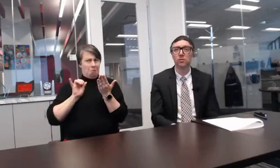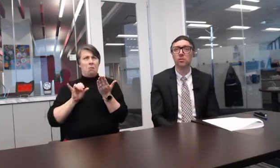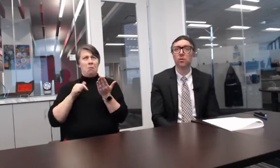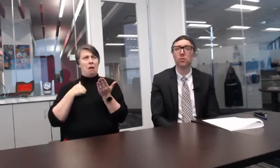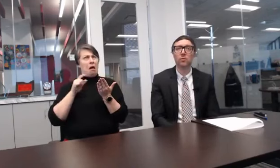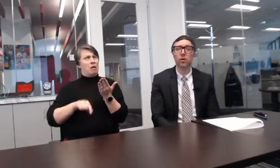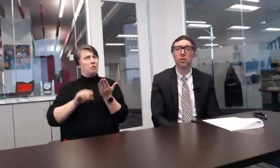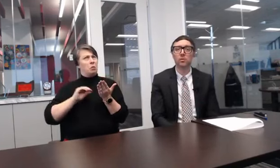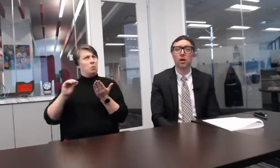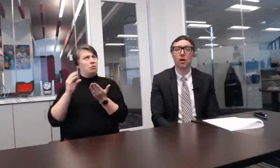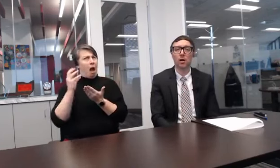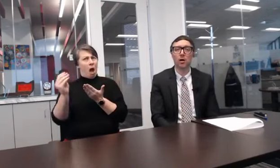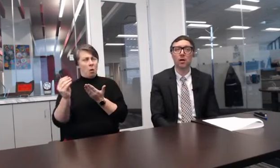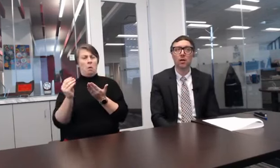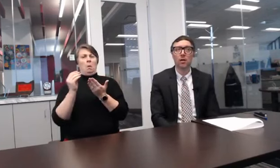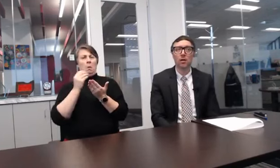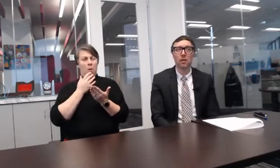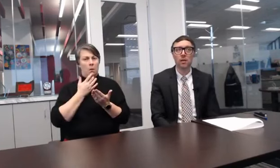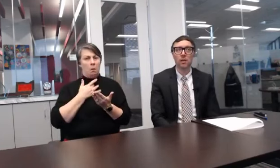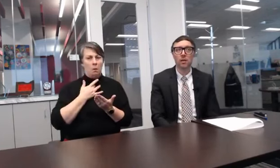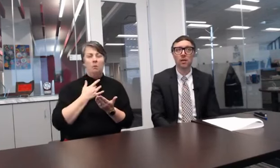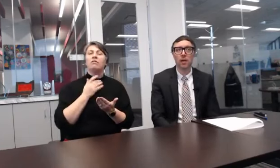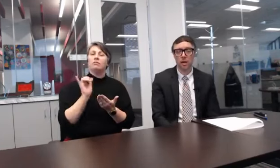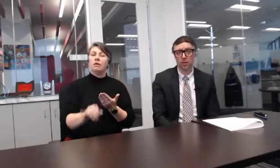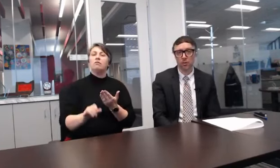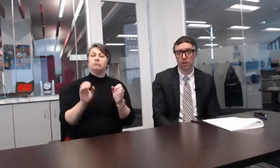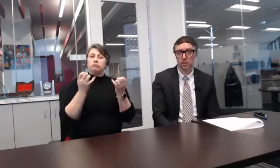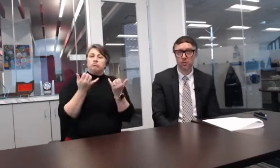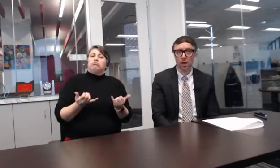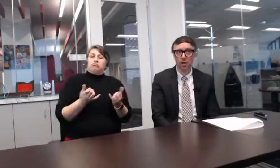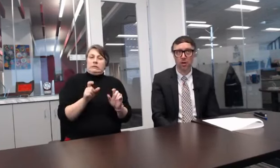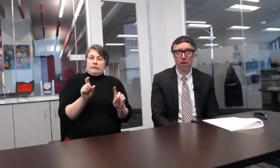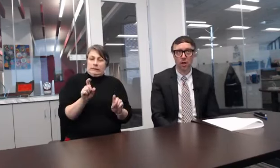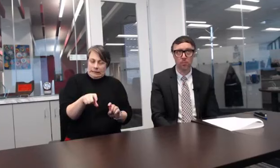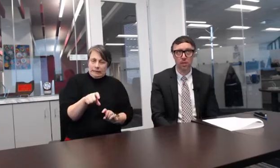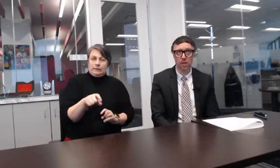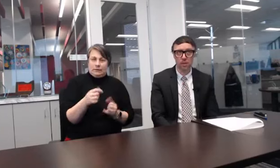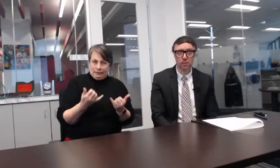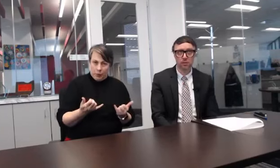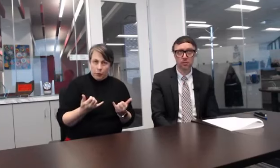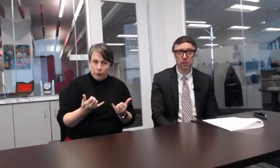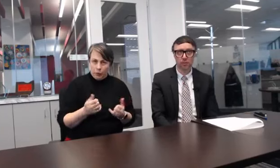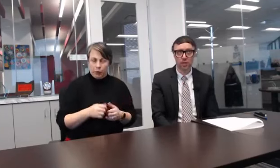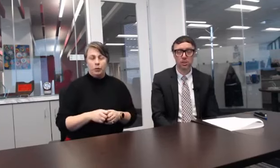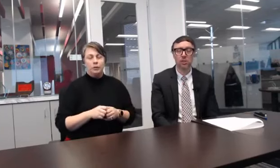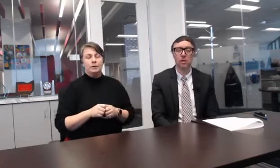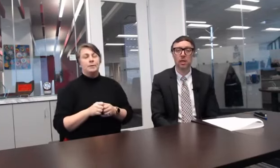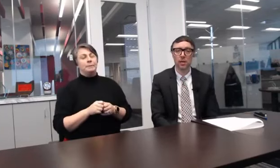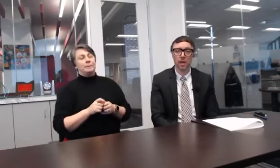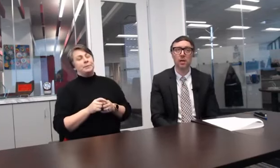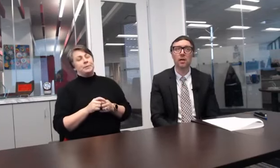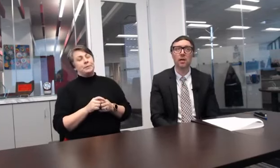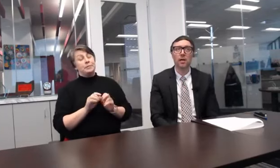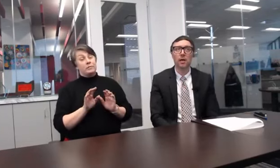So those are the categories under that Immediate Needs definition and again,